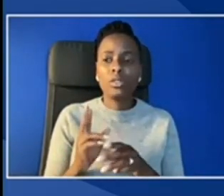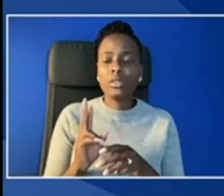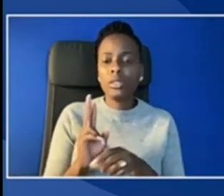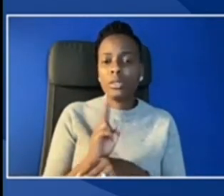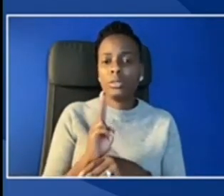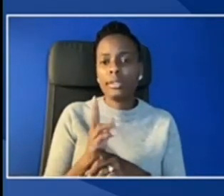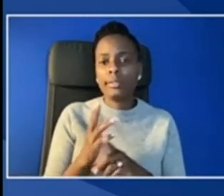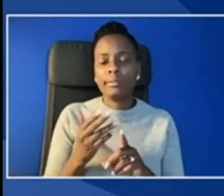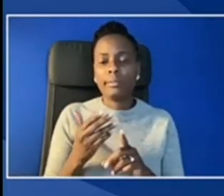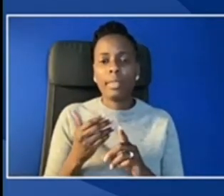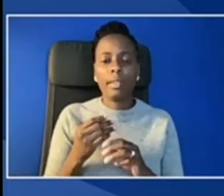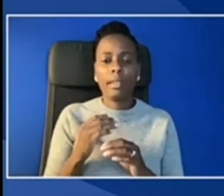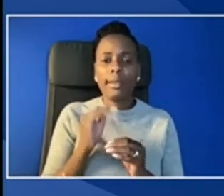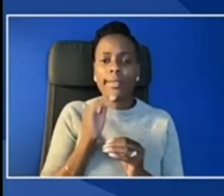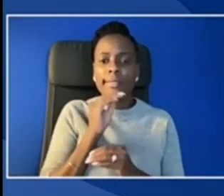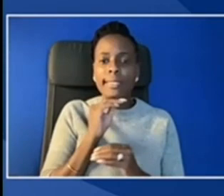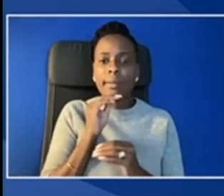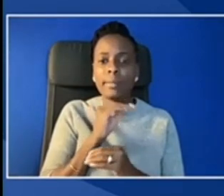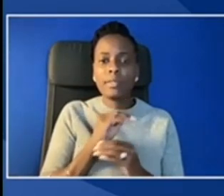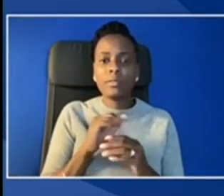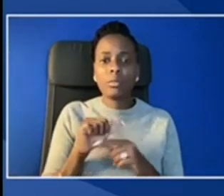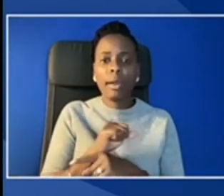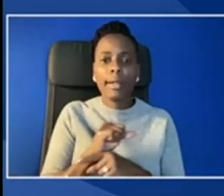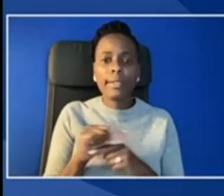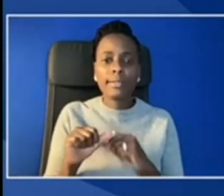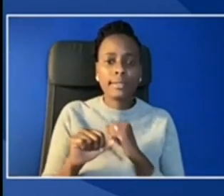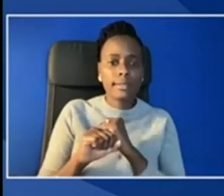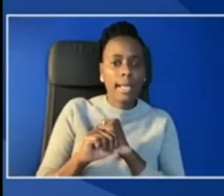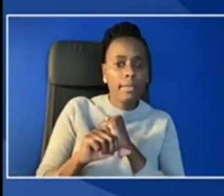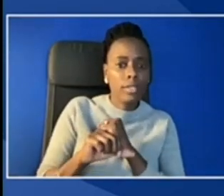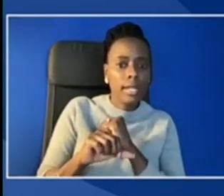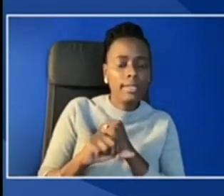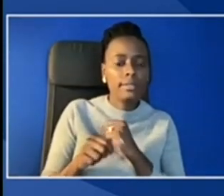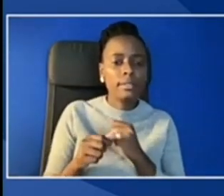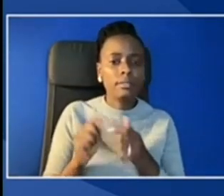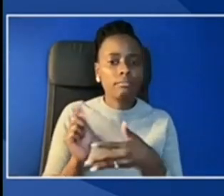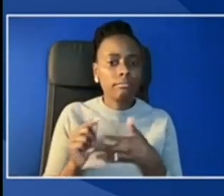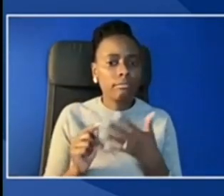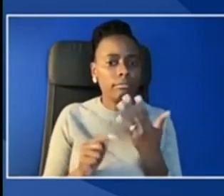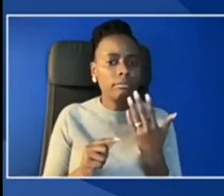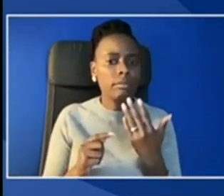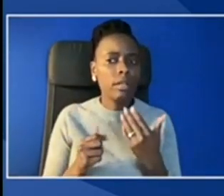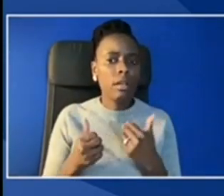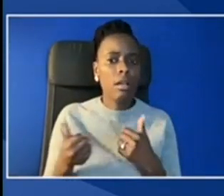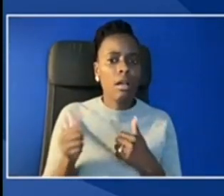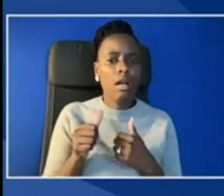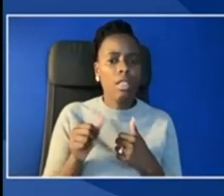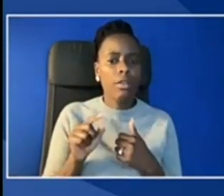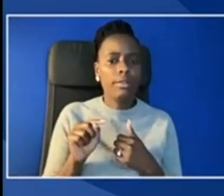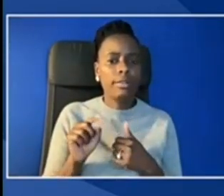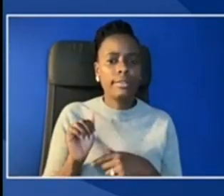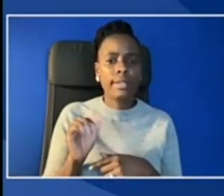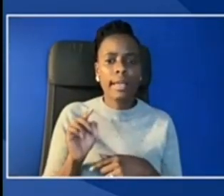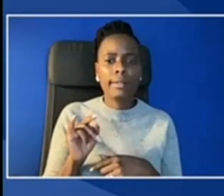through advertising or different tactics to try to have everybody enroll with